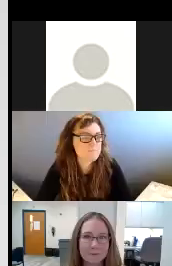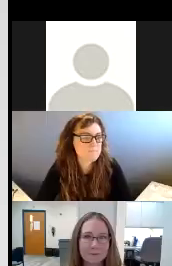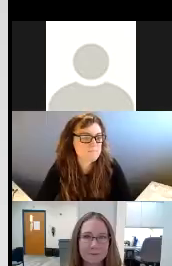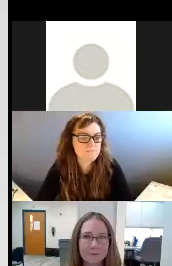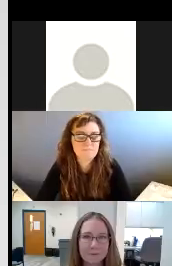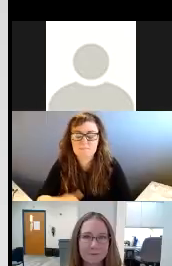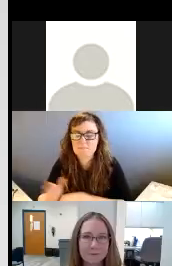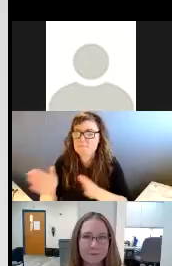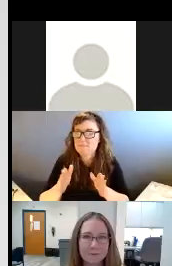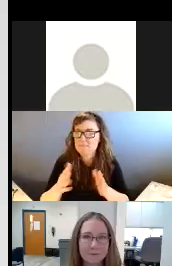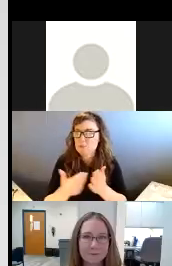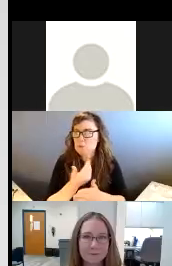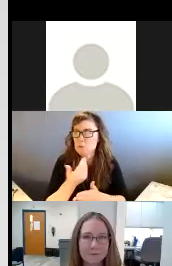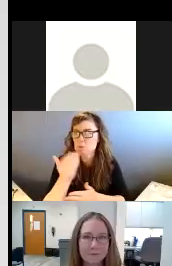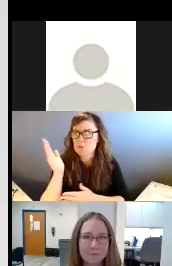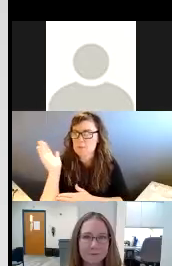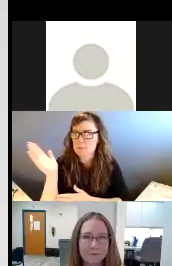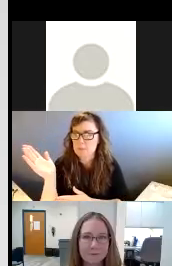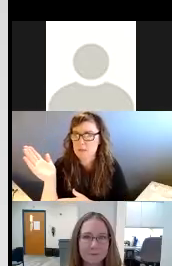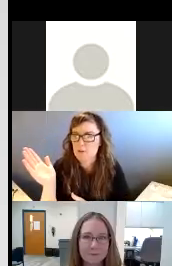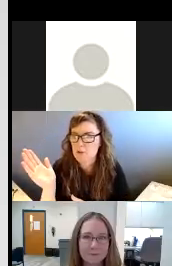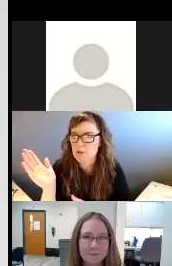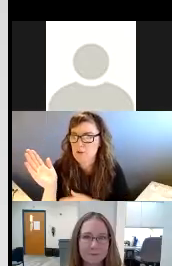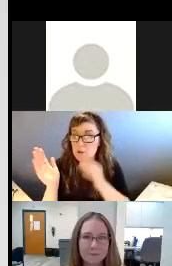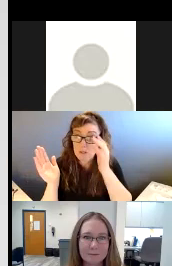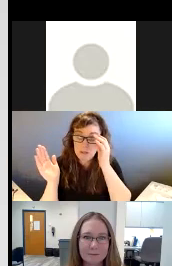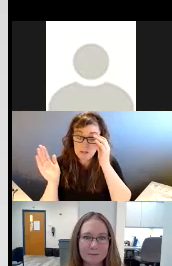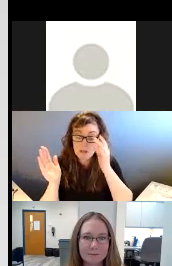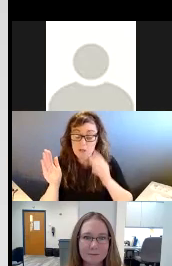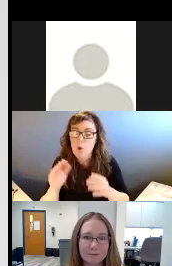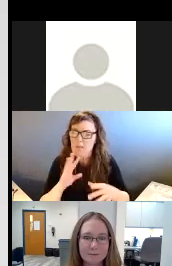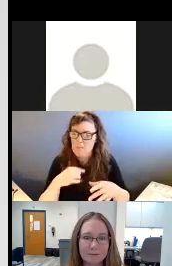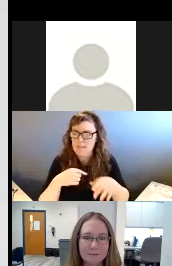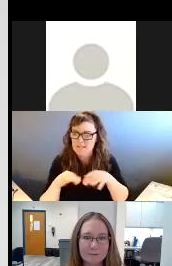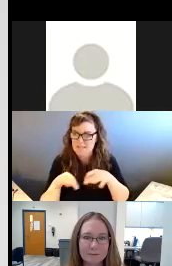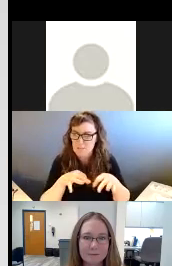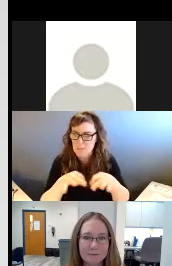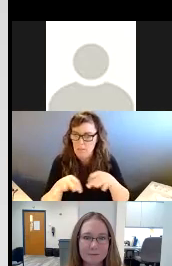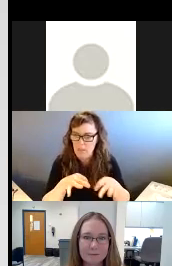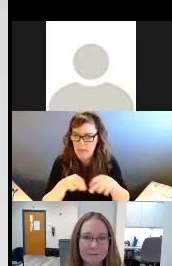Emily Rumery: I WILL TELL YOU A LITTLE BIT MORE ABOUT THE TECHNOLOGY INVOLVED IN OUR PROCESS. AS I MENTIONED IN MY INTRO, I AM A VIRTUAL SERVICES